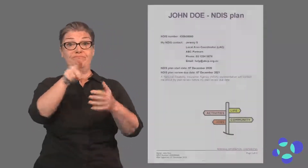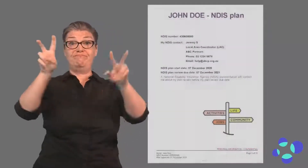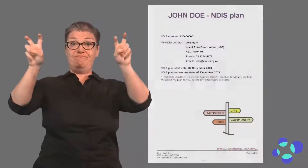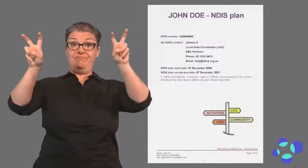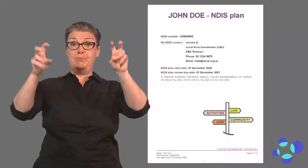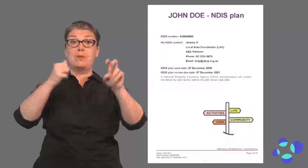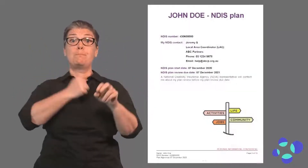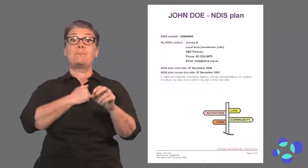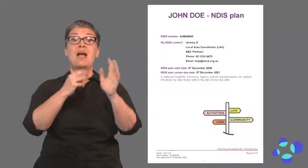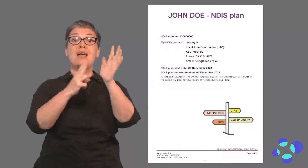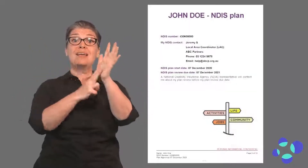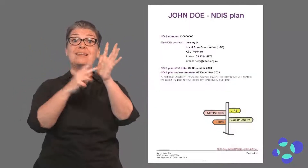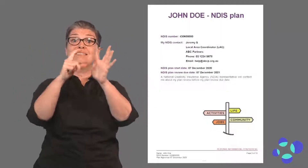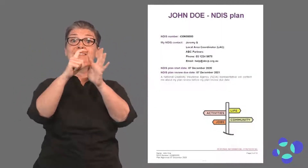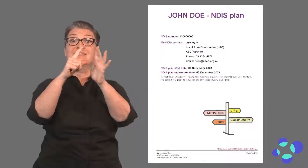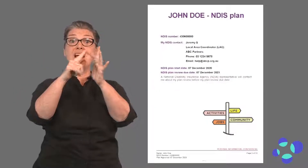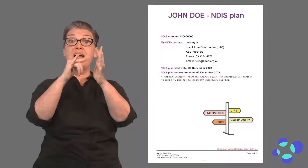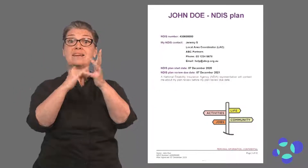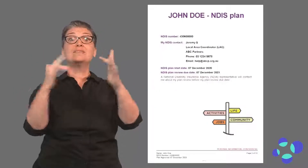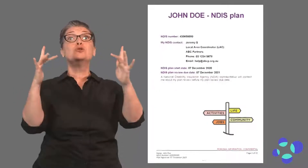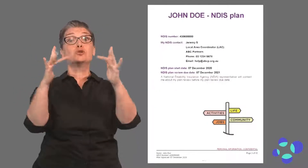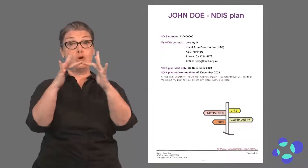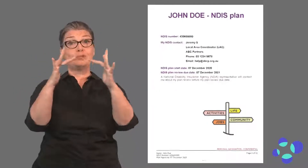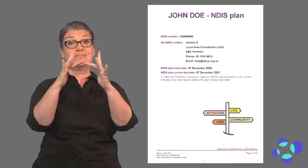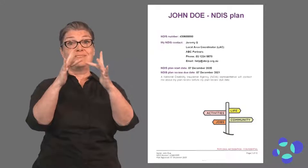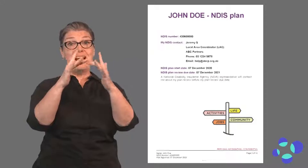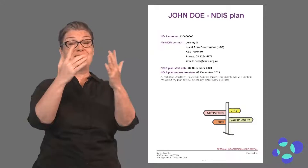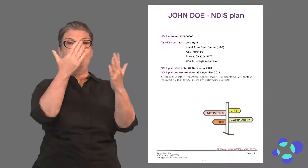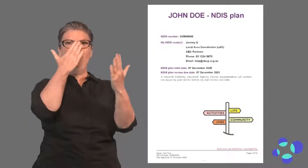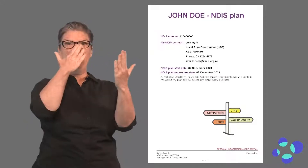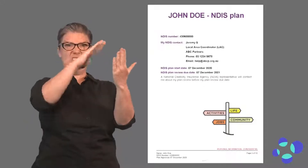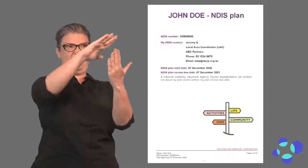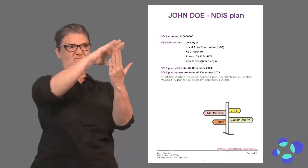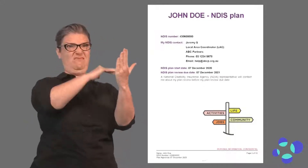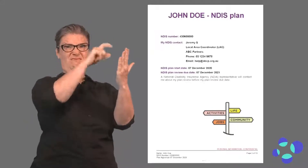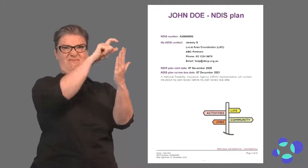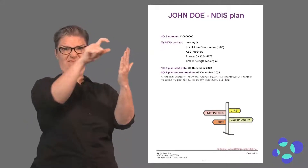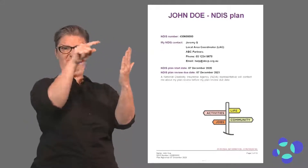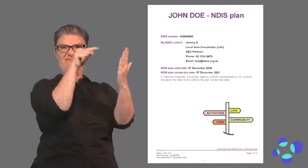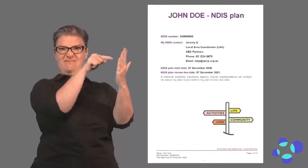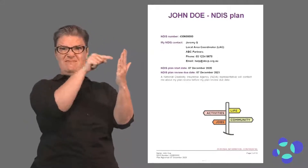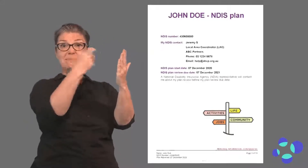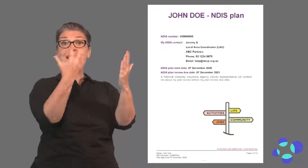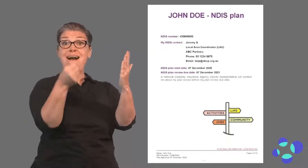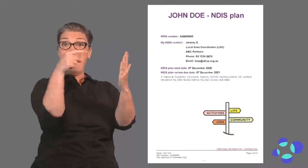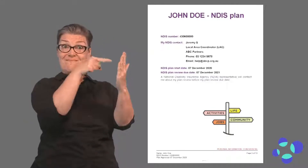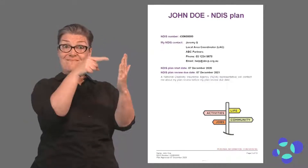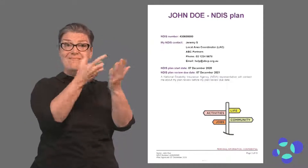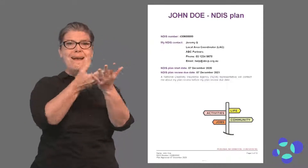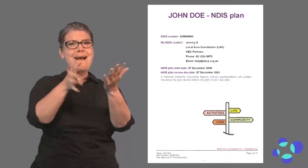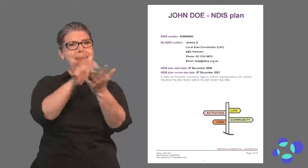have a look here where we see my NDIS contacts. It's on the front of your plan.